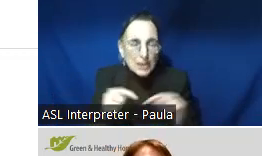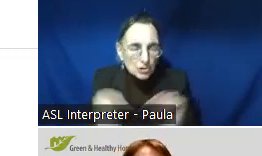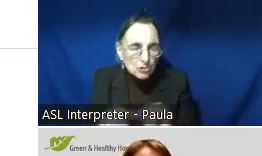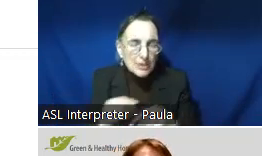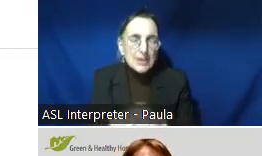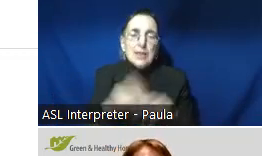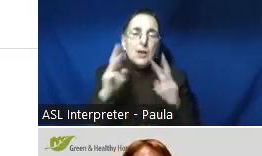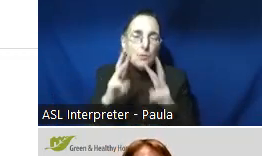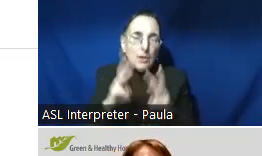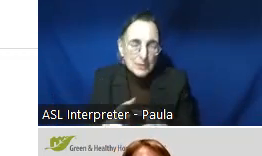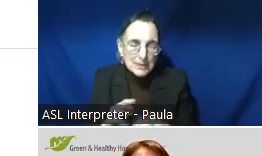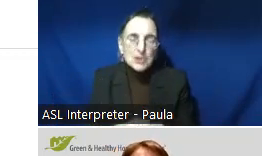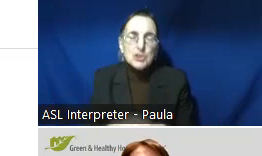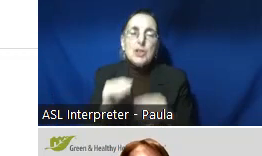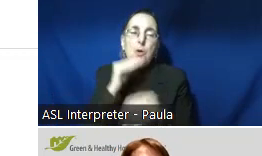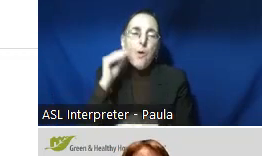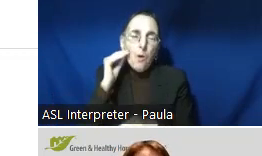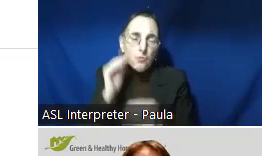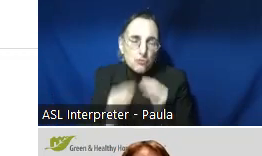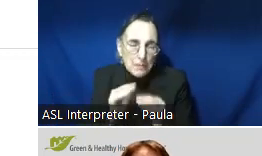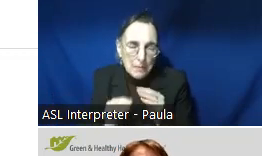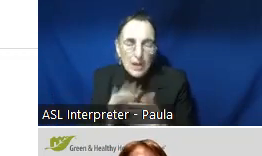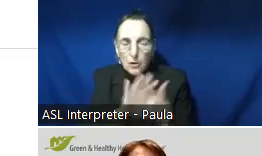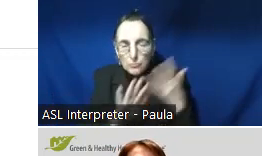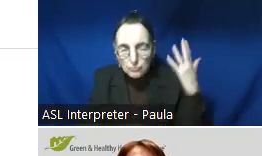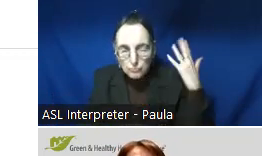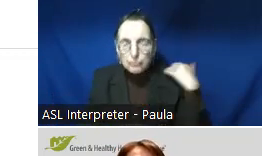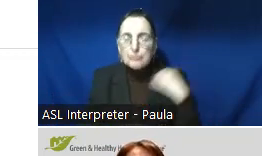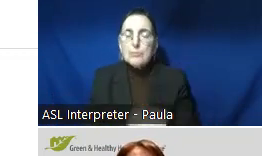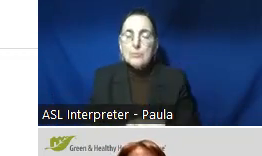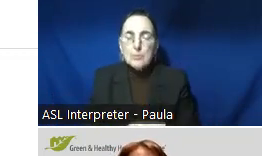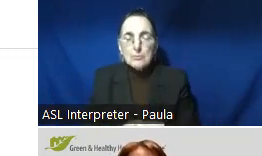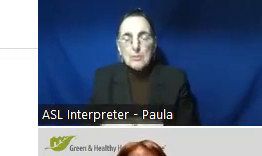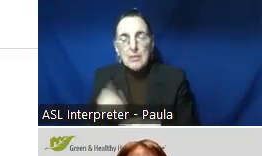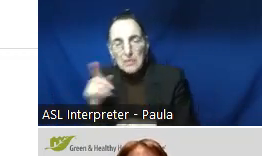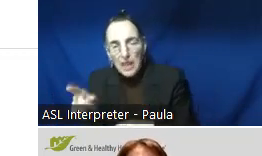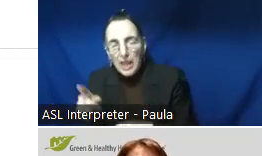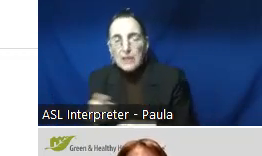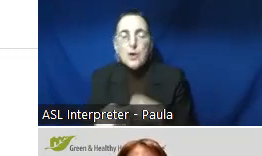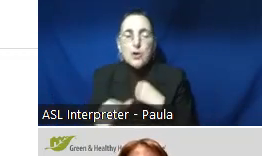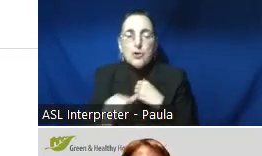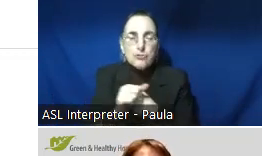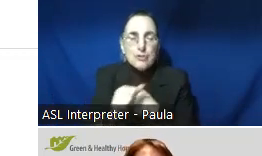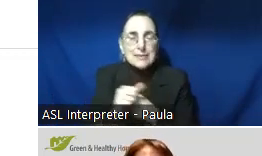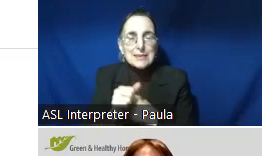and home repairs. And this one we are really looking around the risk assessment for falls.